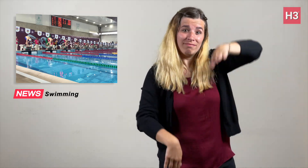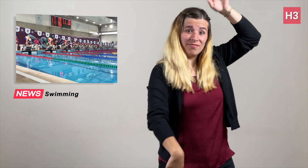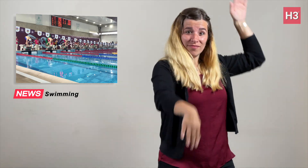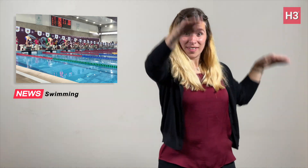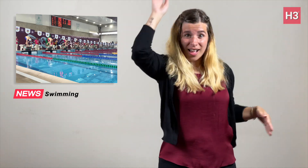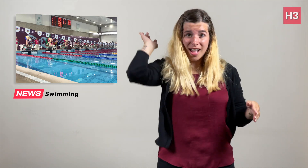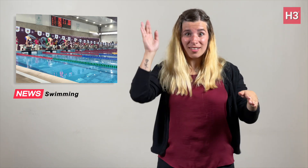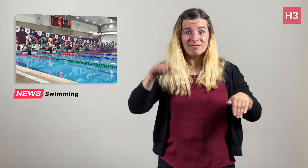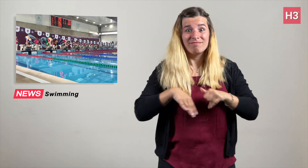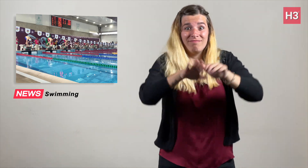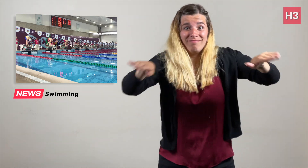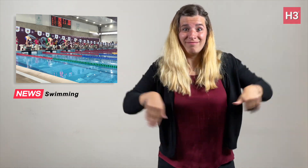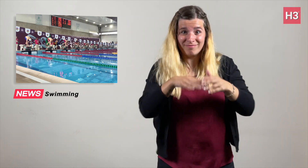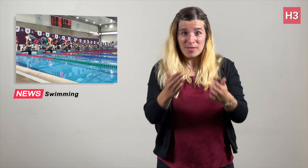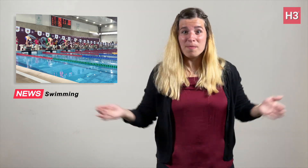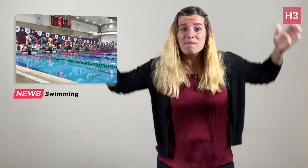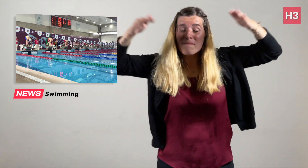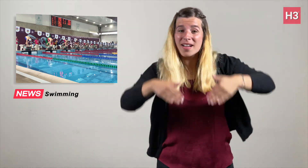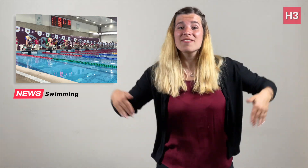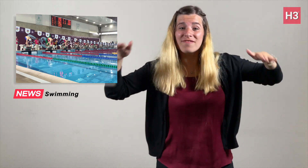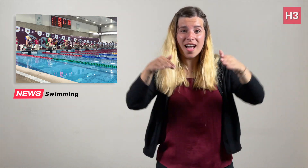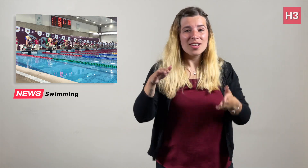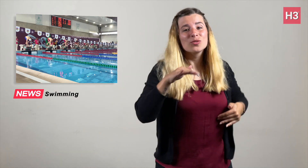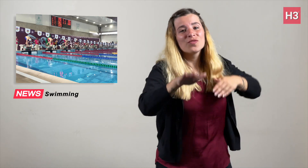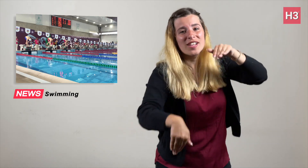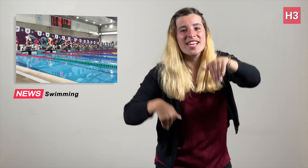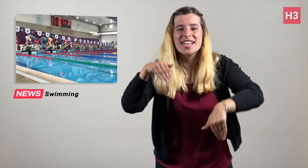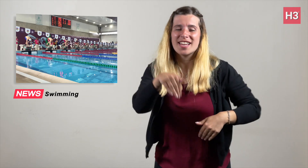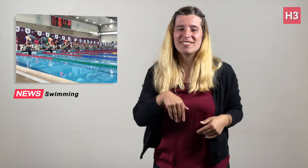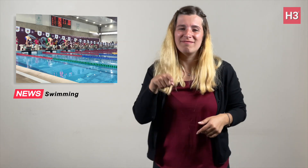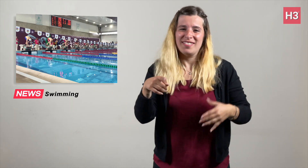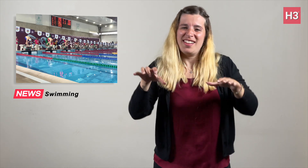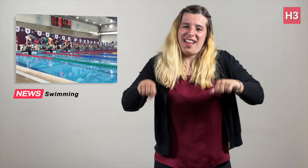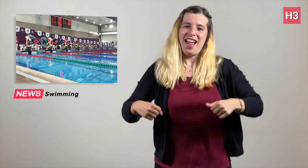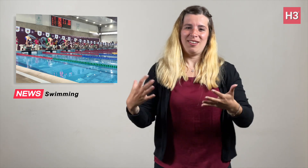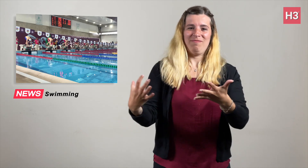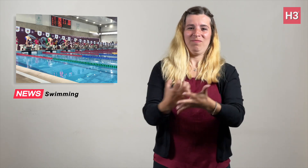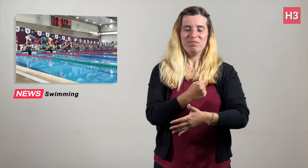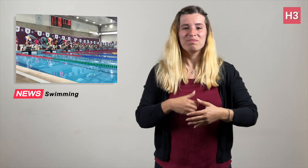of backstroke, breaststroke, butterfly and freestyle.